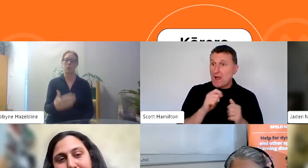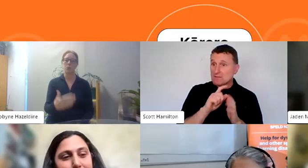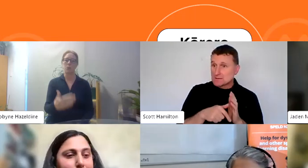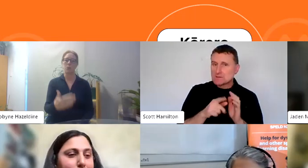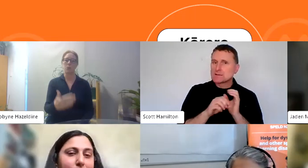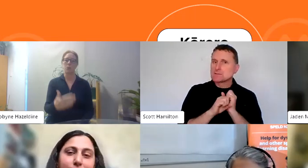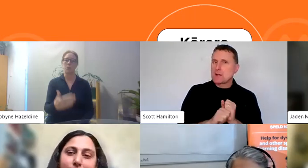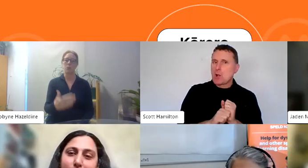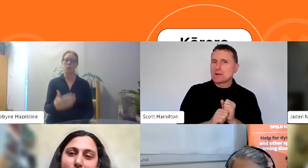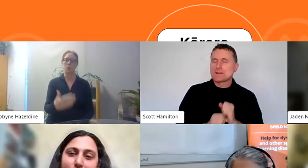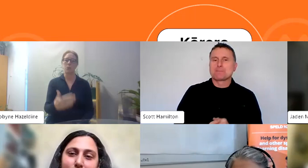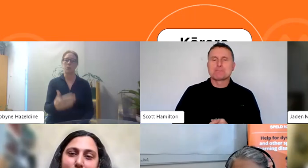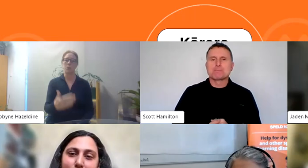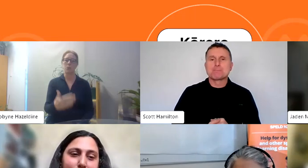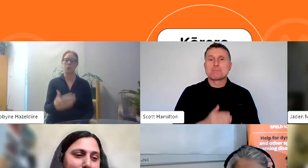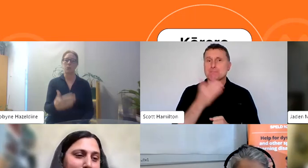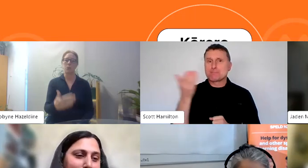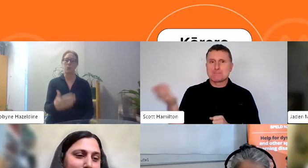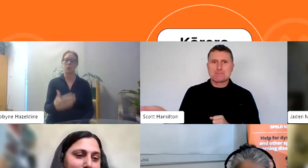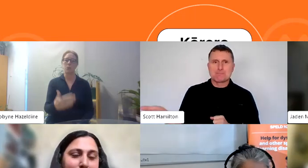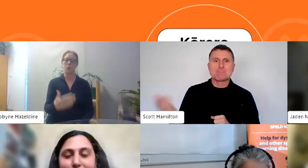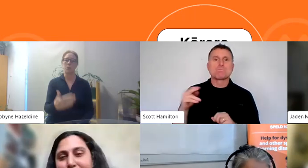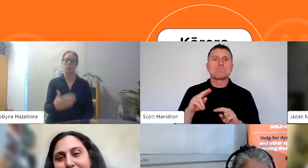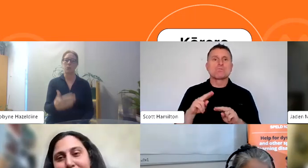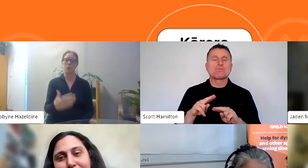So firstly I'll pass it over to Frian and followed by Jeremy, then